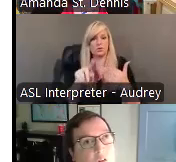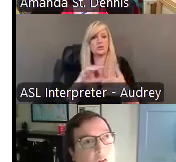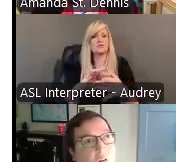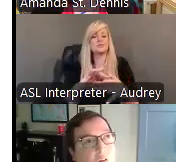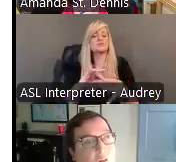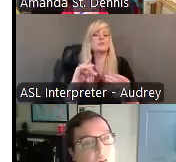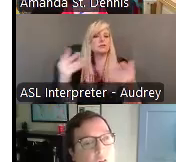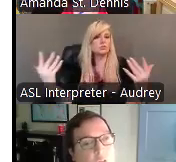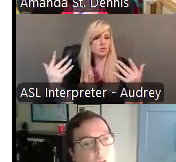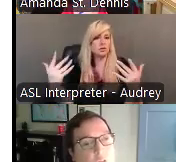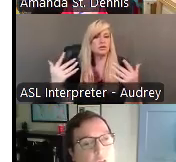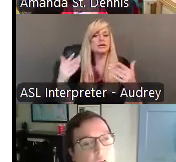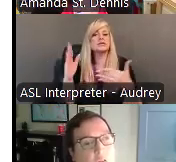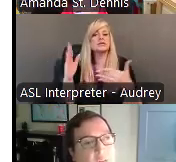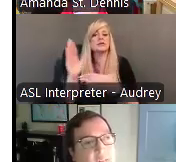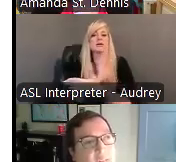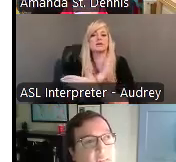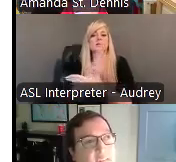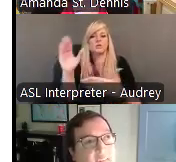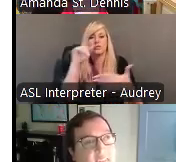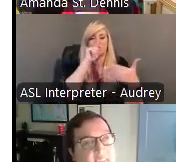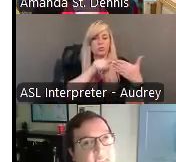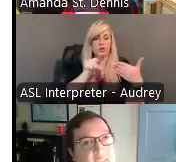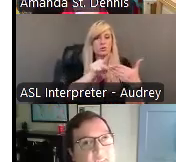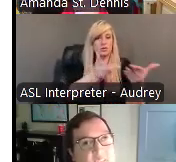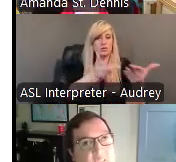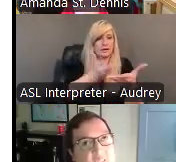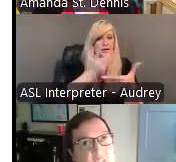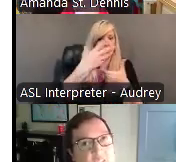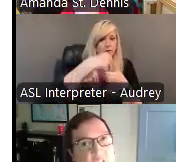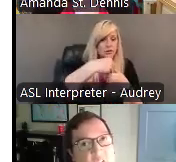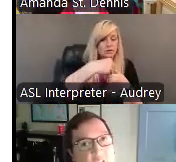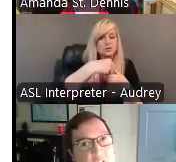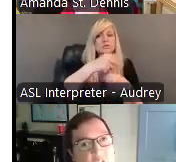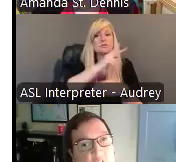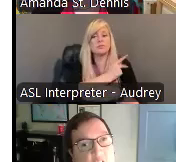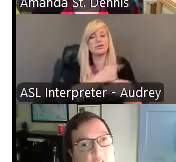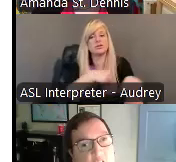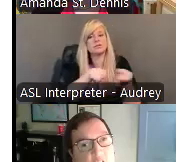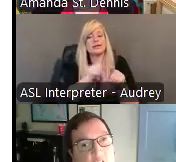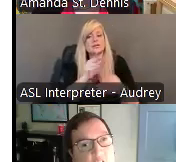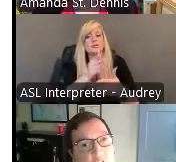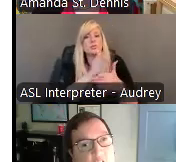a continuum of research that engages patients as partners, and it really focuses on the patient